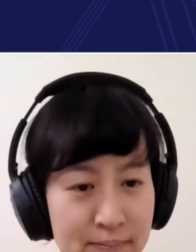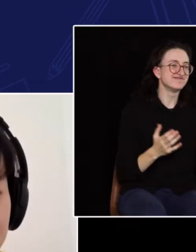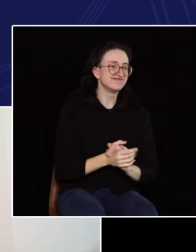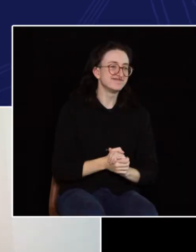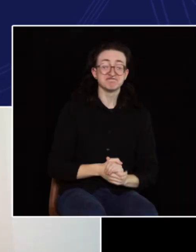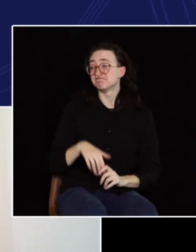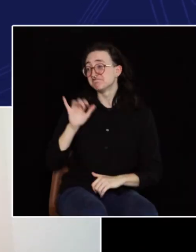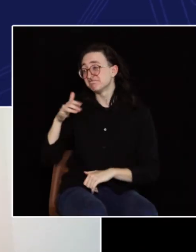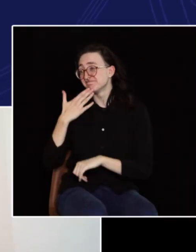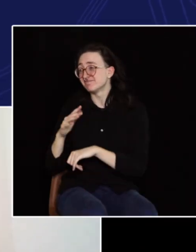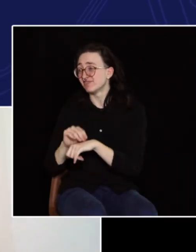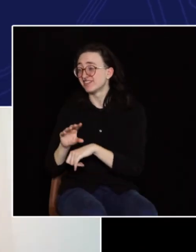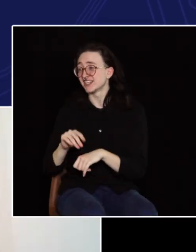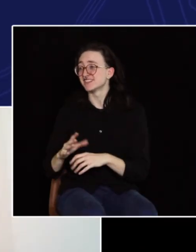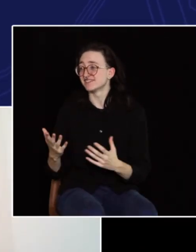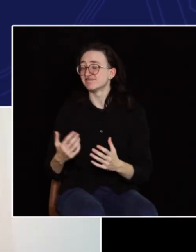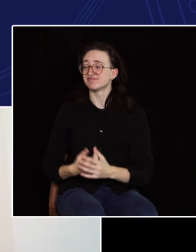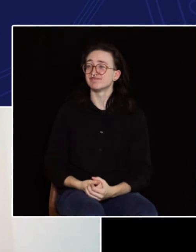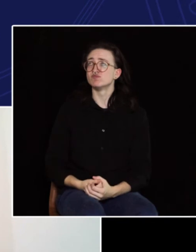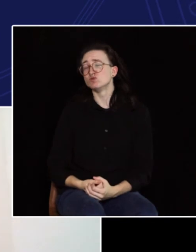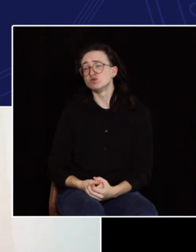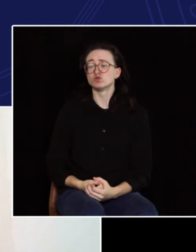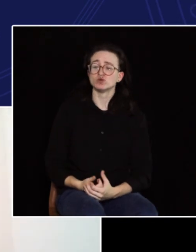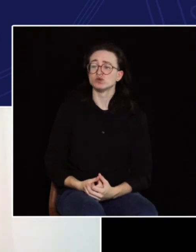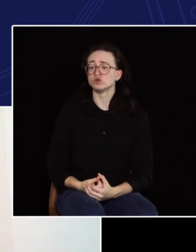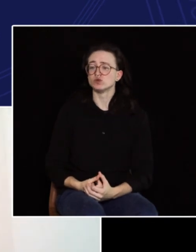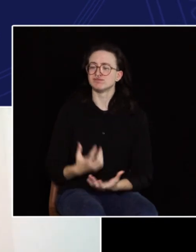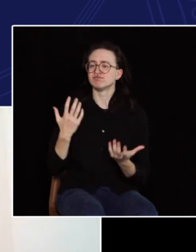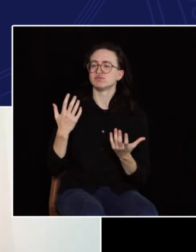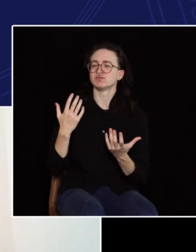[ZAIN:] That’s good advice.